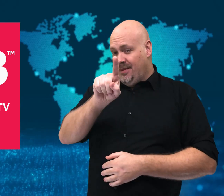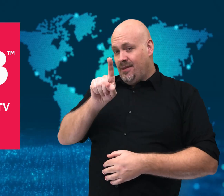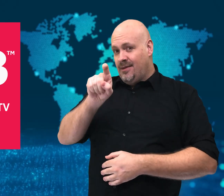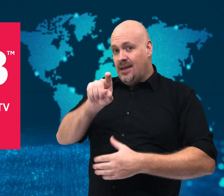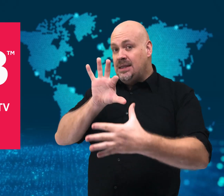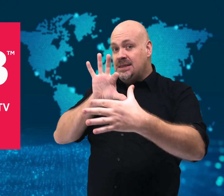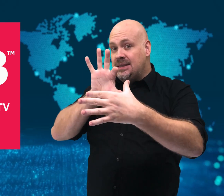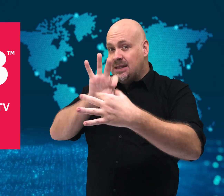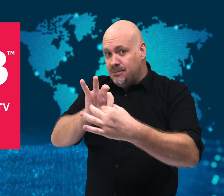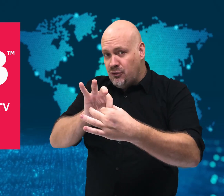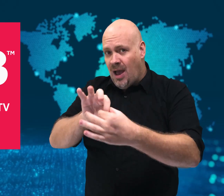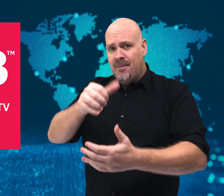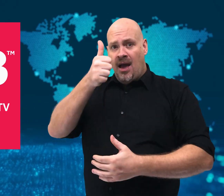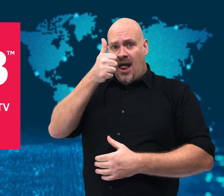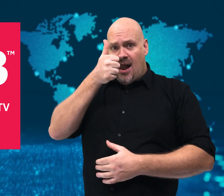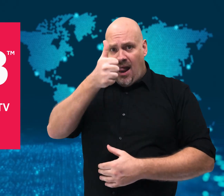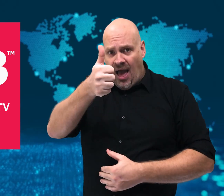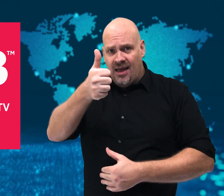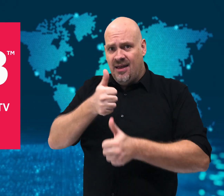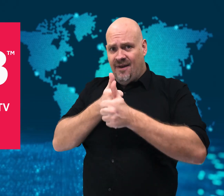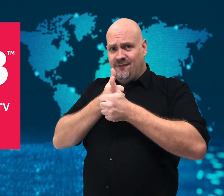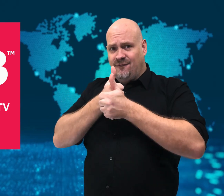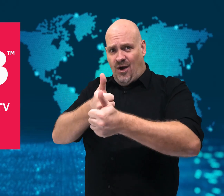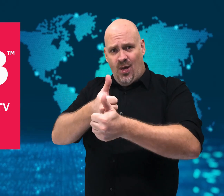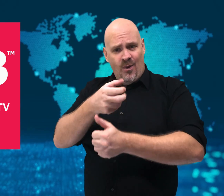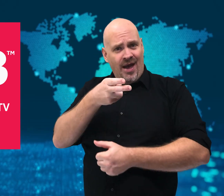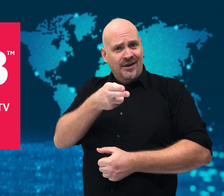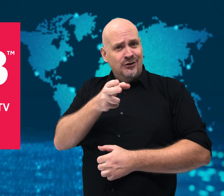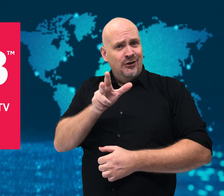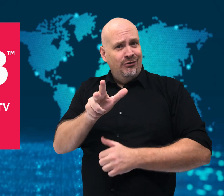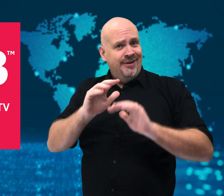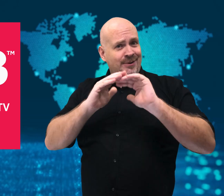Don’t forget to subscribe, like,